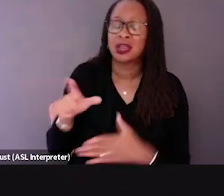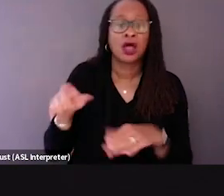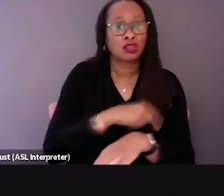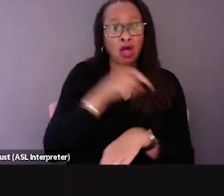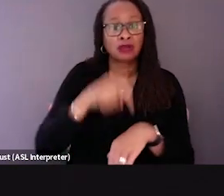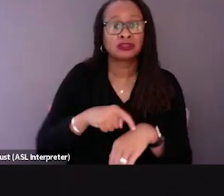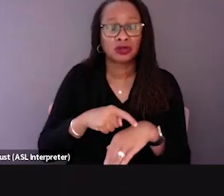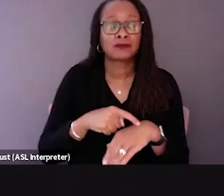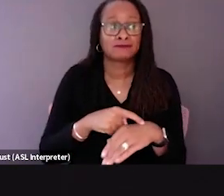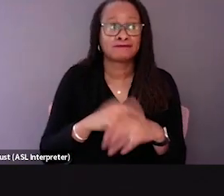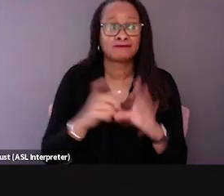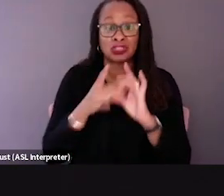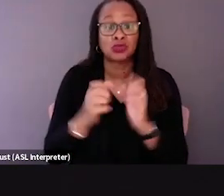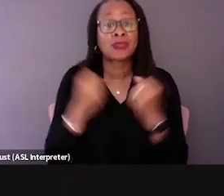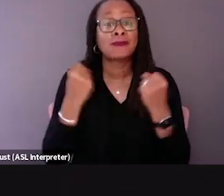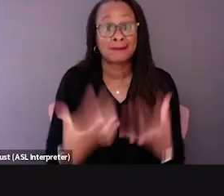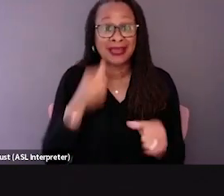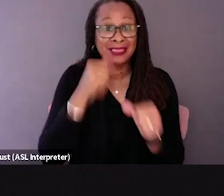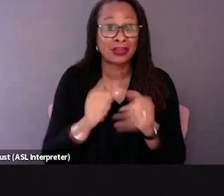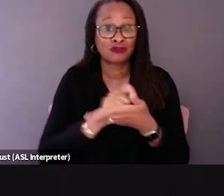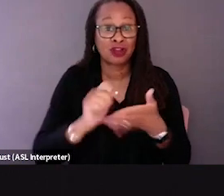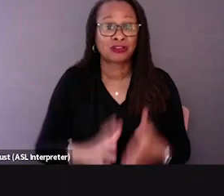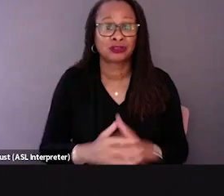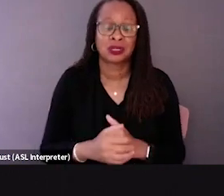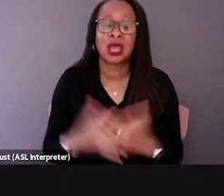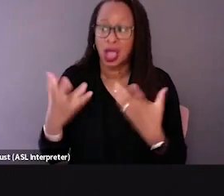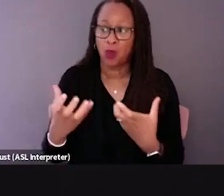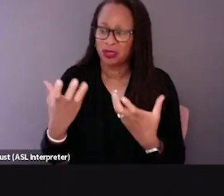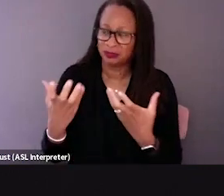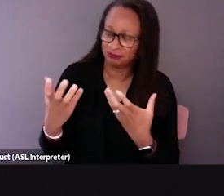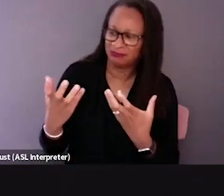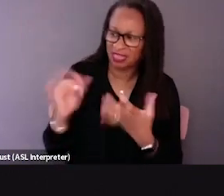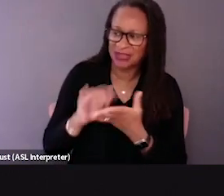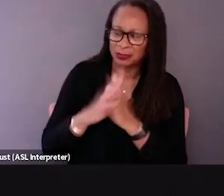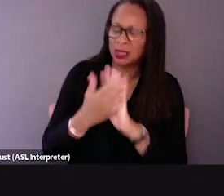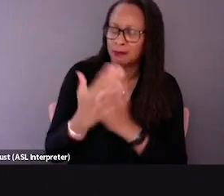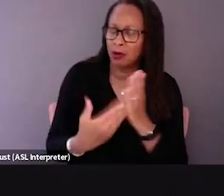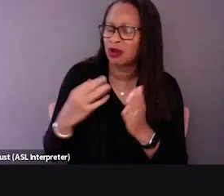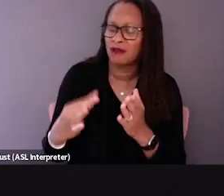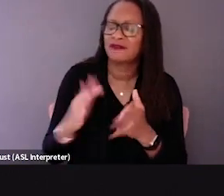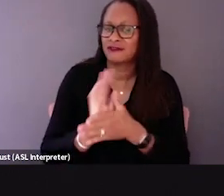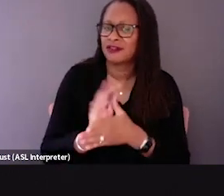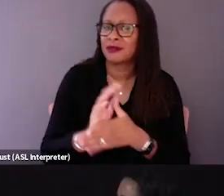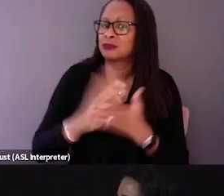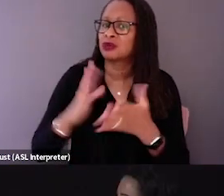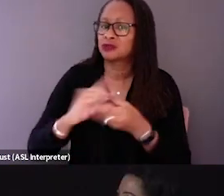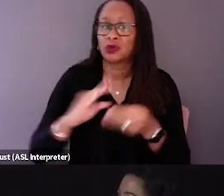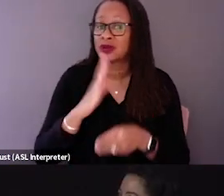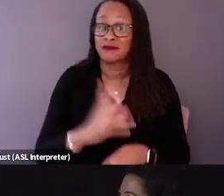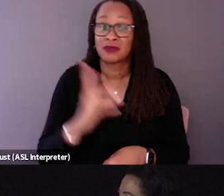with many of the letter writers. I talked to her about wanting that to be a part of a film that I thought that was a part of her story that really hadn't been told before. I love that.